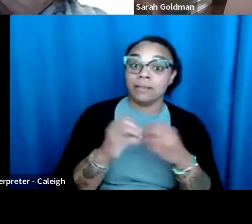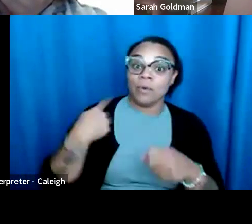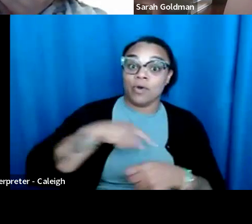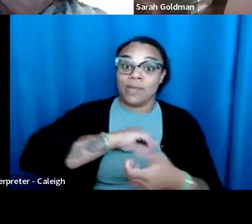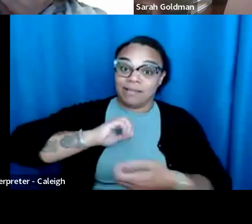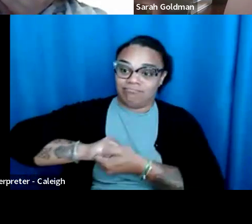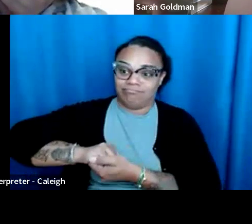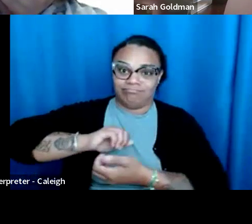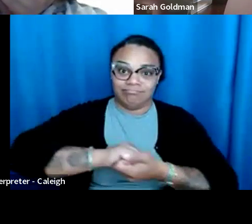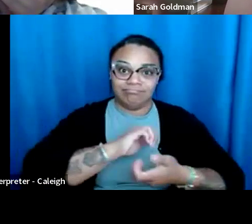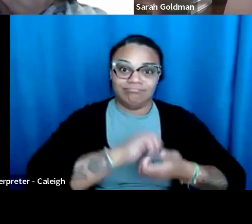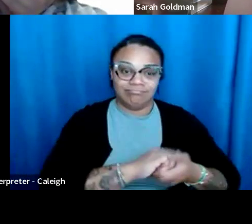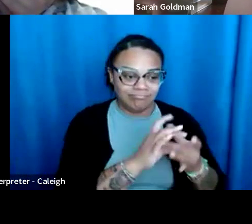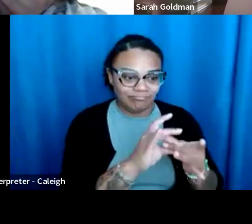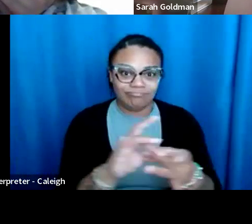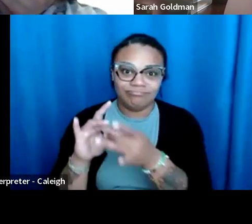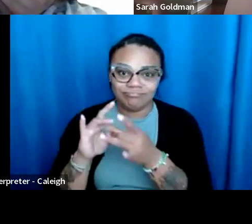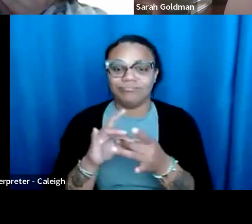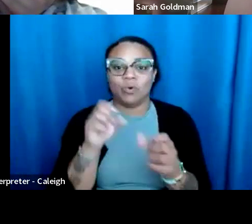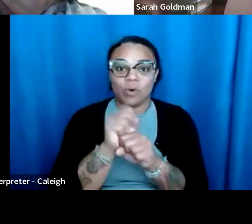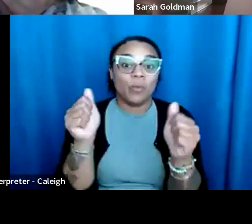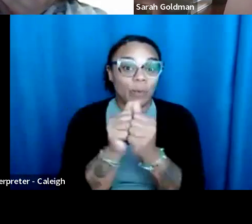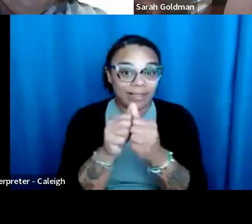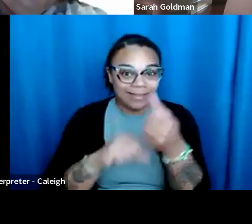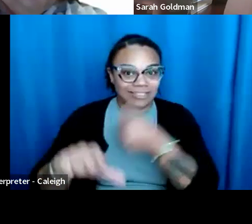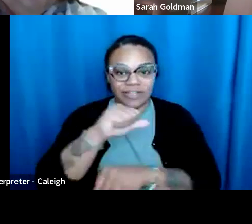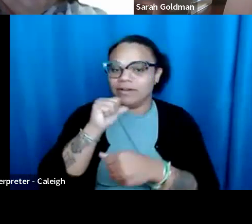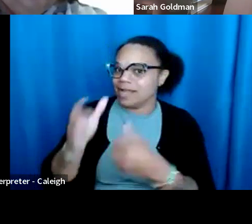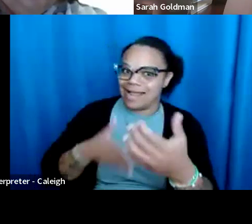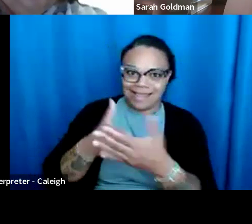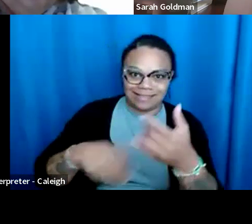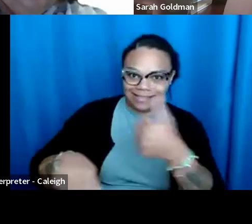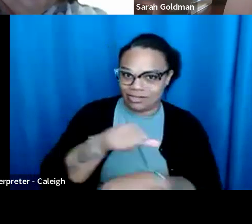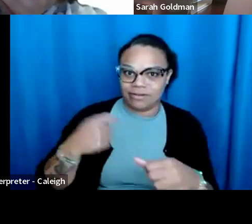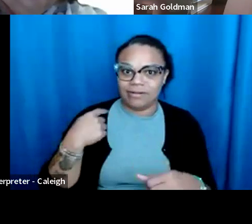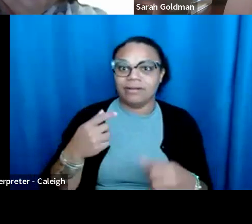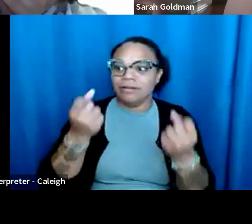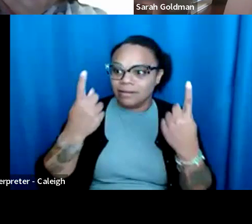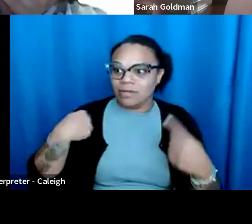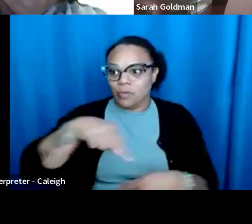we don't work against each other. We work with each other, knowing that we're trying to achieve the same common goal of equality